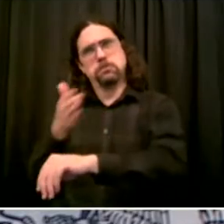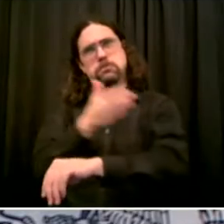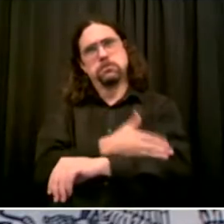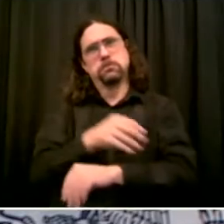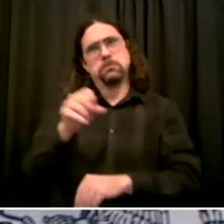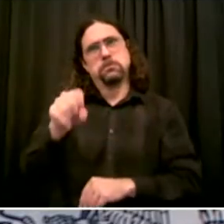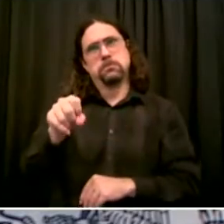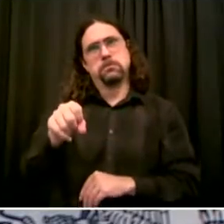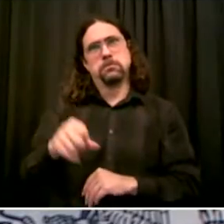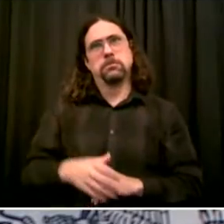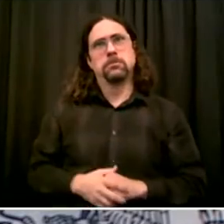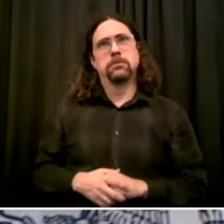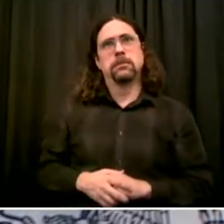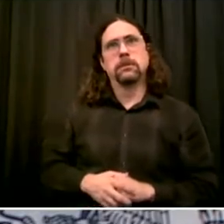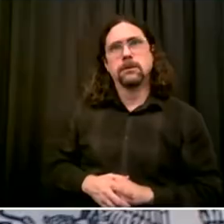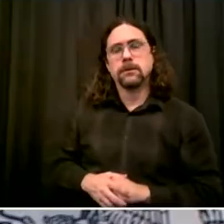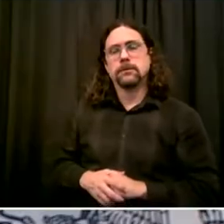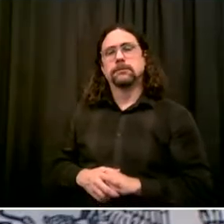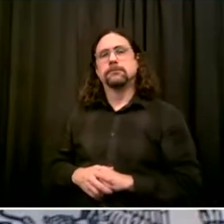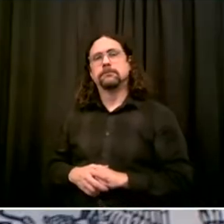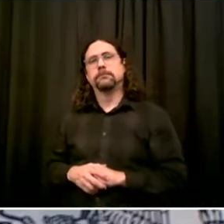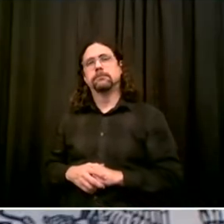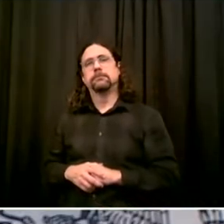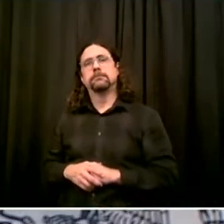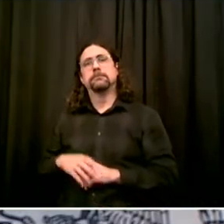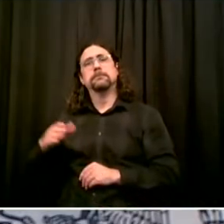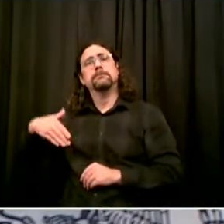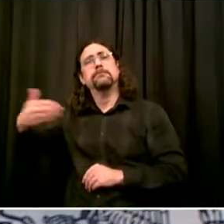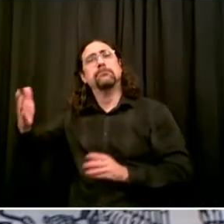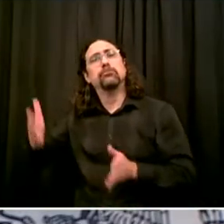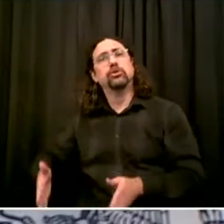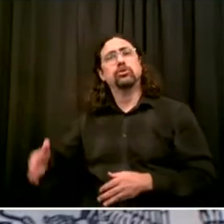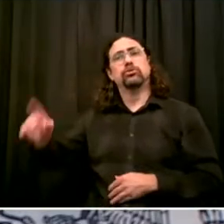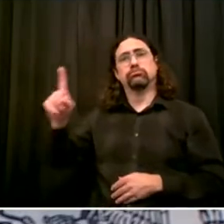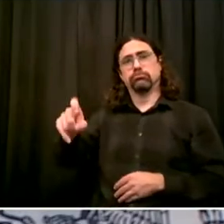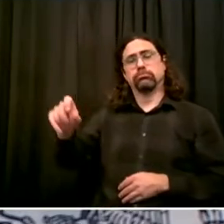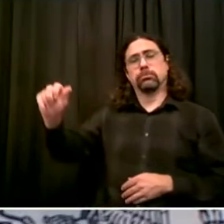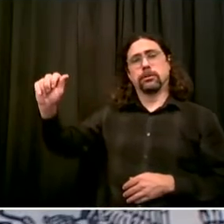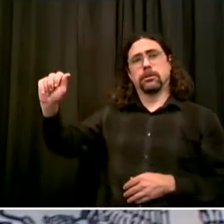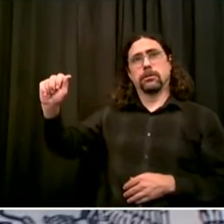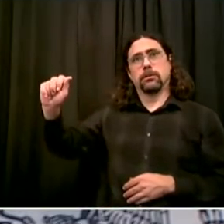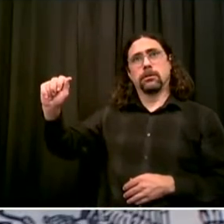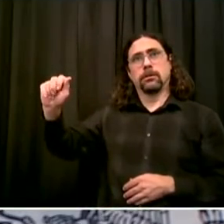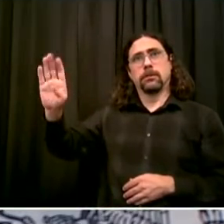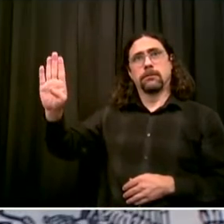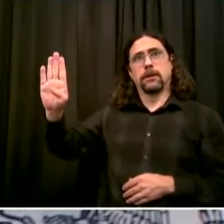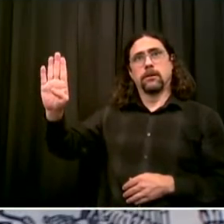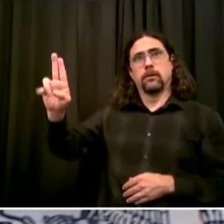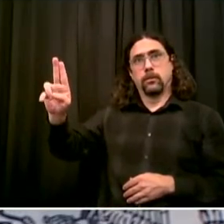VEIN. NEXT WE HAVE ABU . I HMR. MAYOR